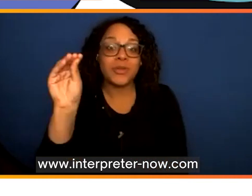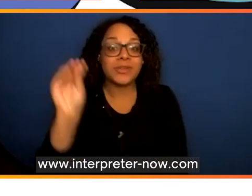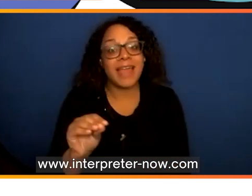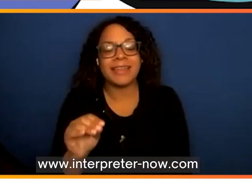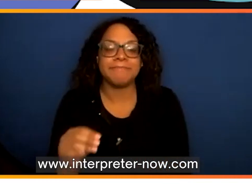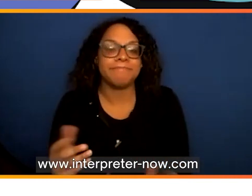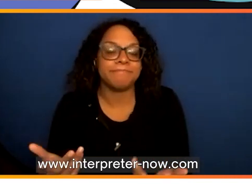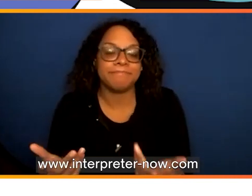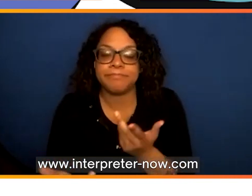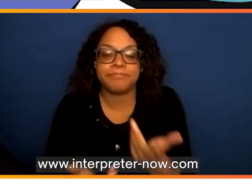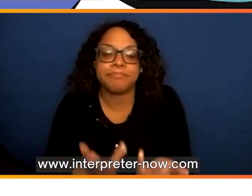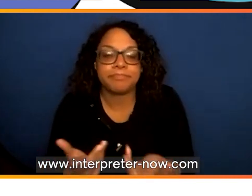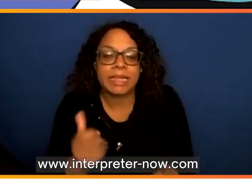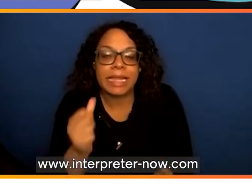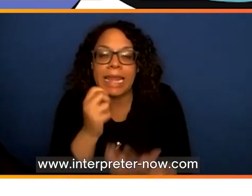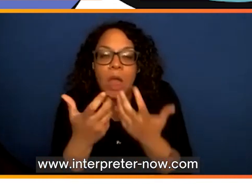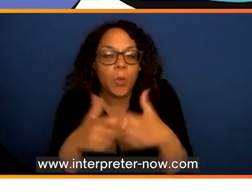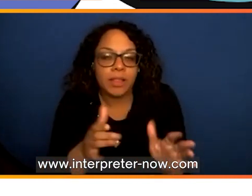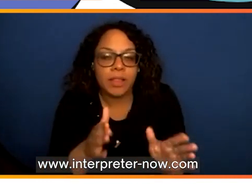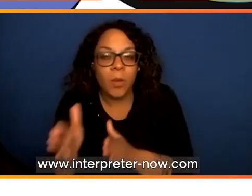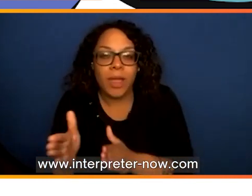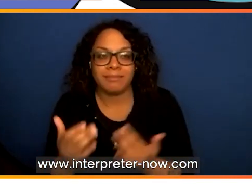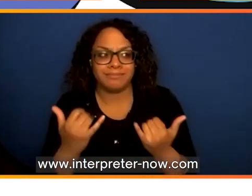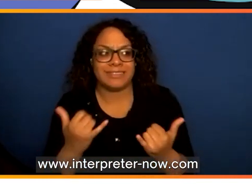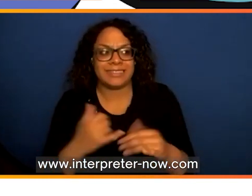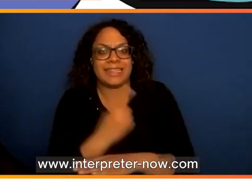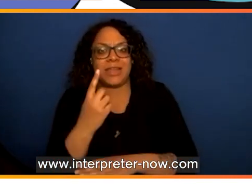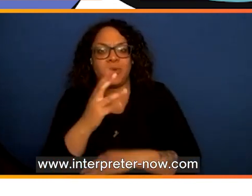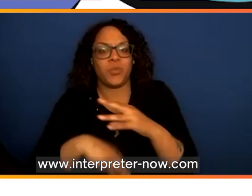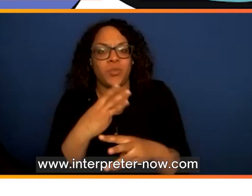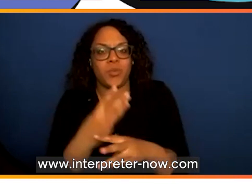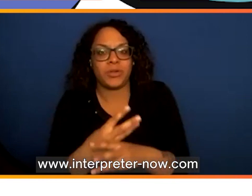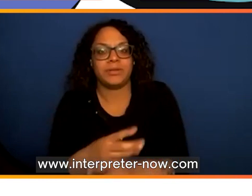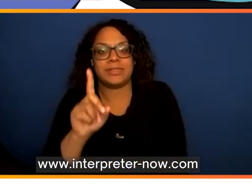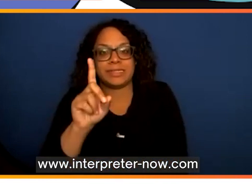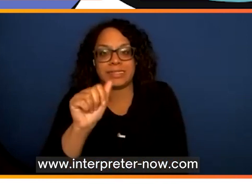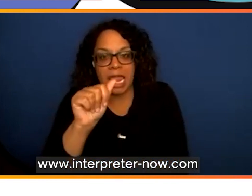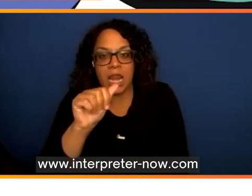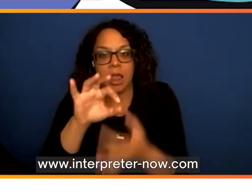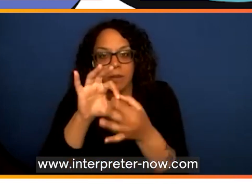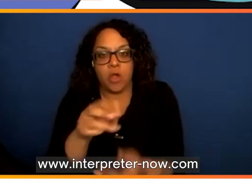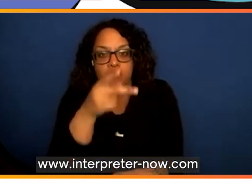numbers from HR is really private, rightly so. It's PII, it's private information. So